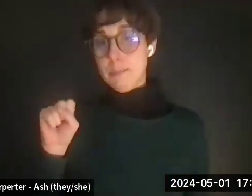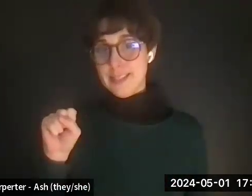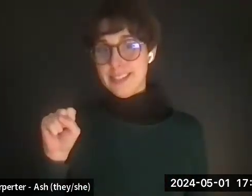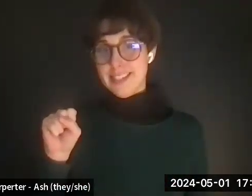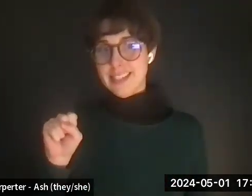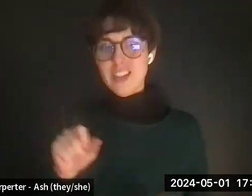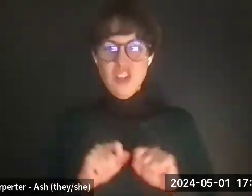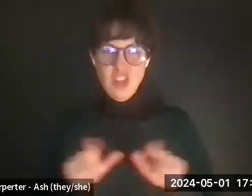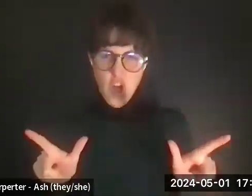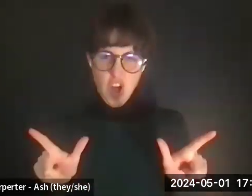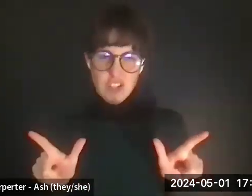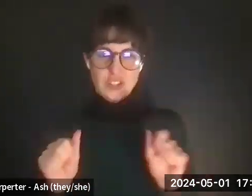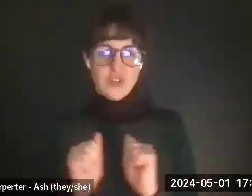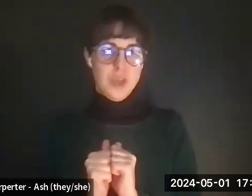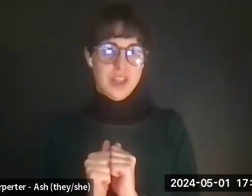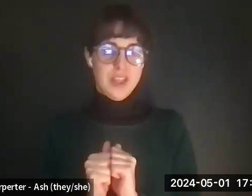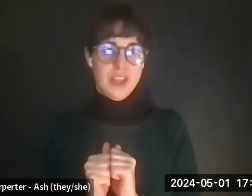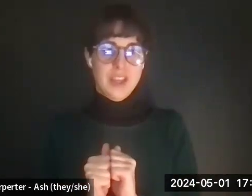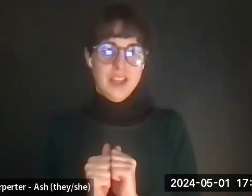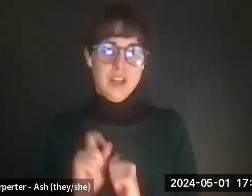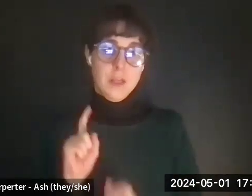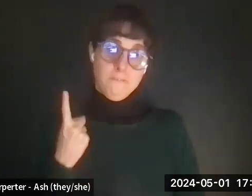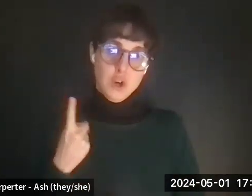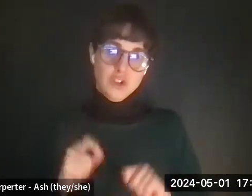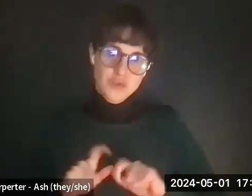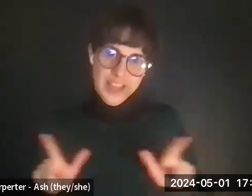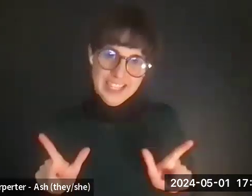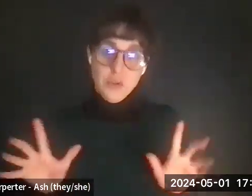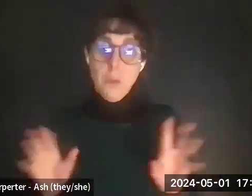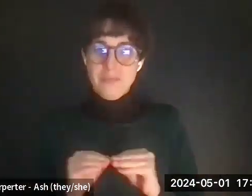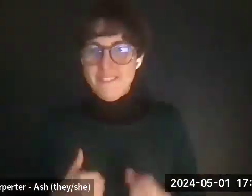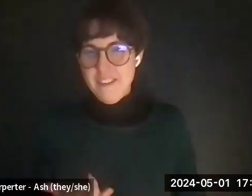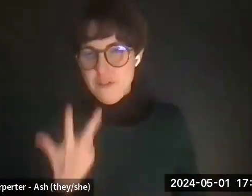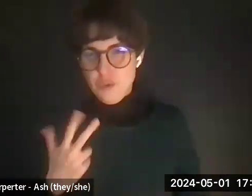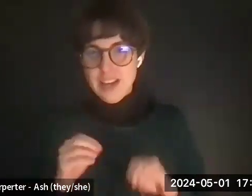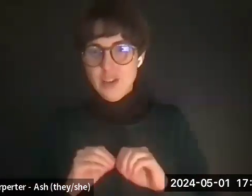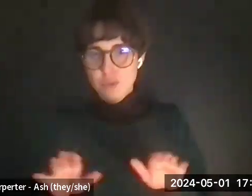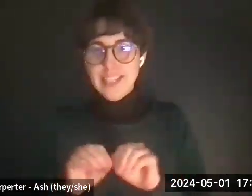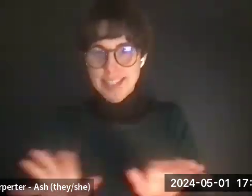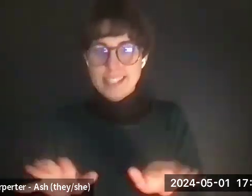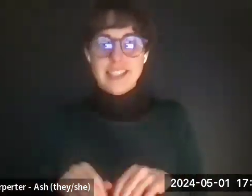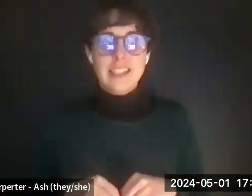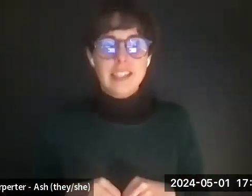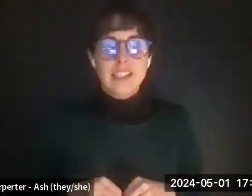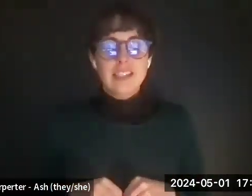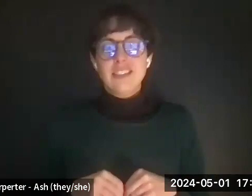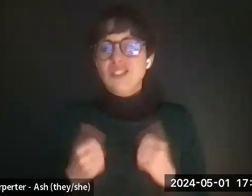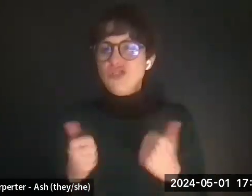and will hopefully appreciate a lot of improvements for the experience of both our customers and our staff who work in the system.